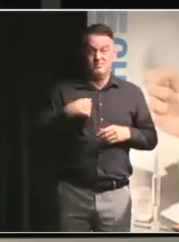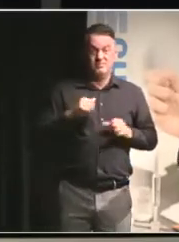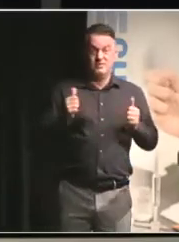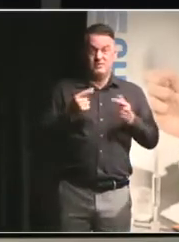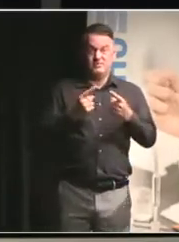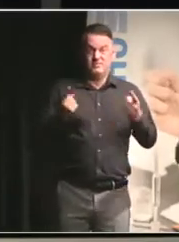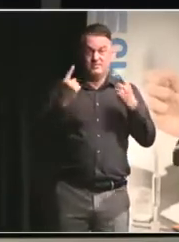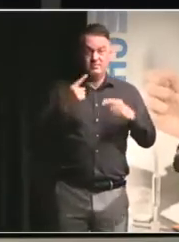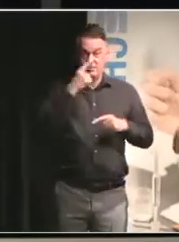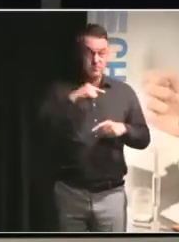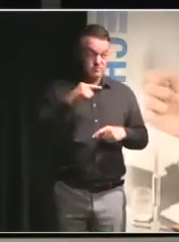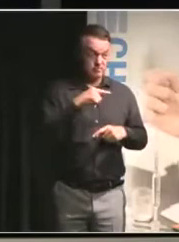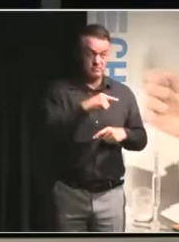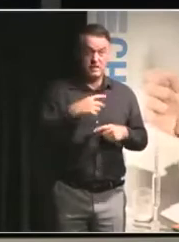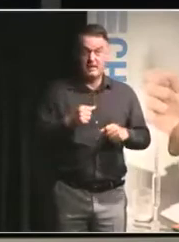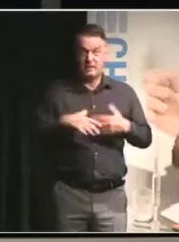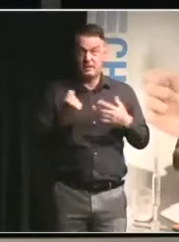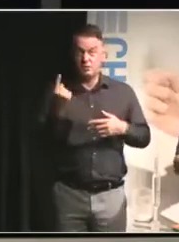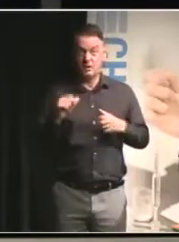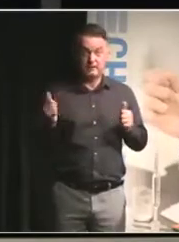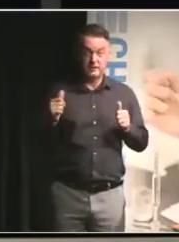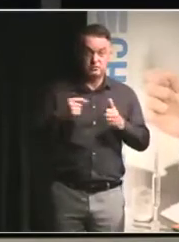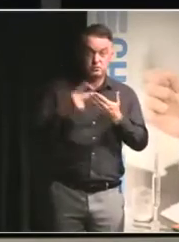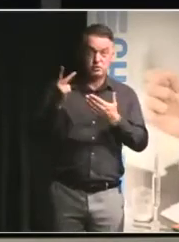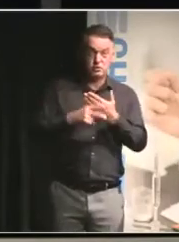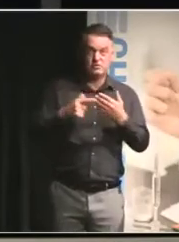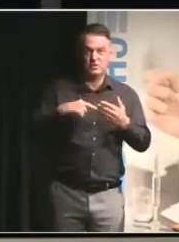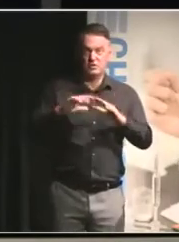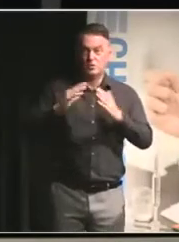“John you got anybody coming out of the program?” because they're world-class inventors that can